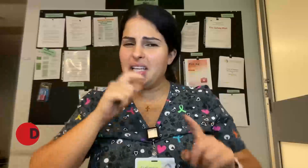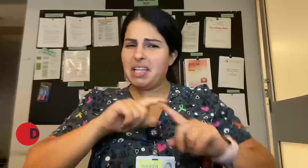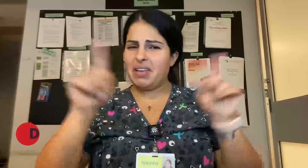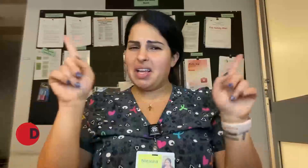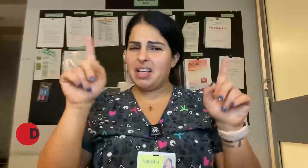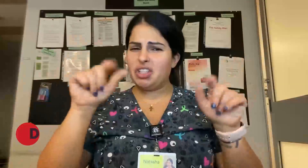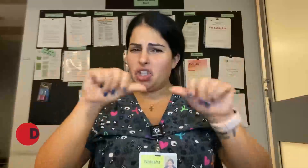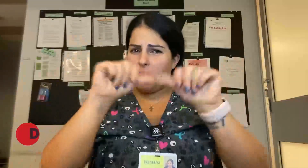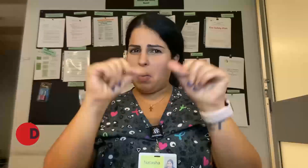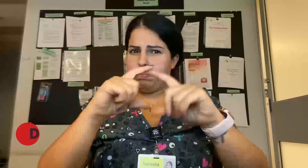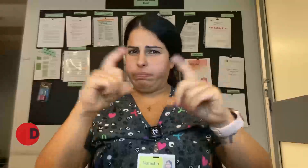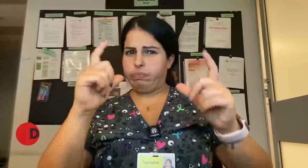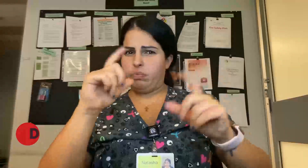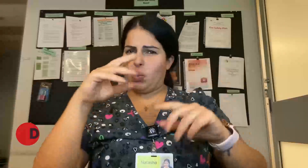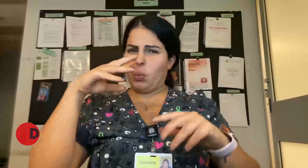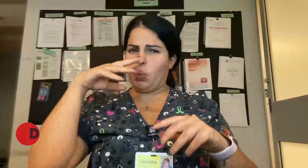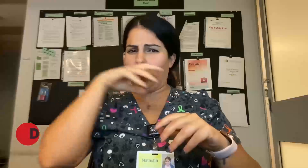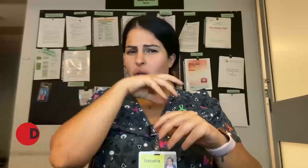anything out of the ordinary.